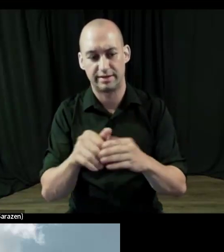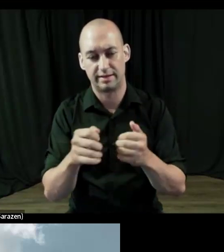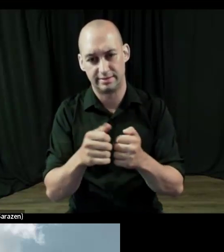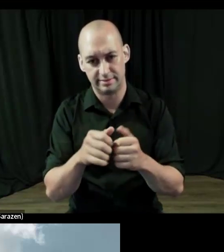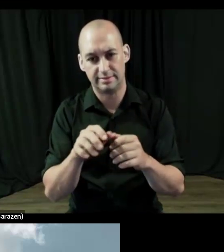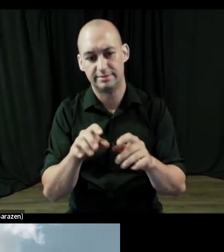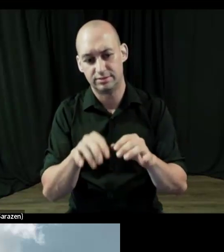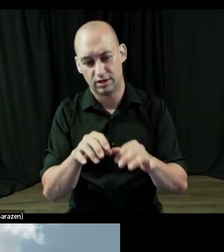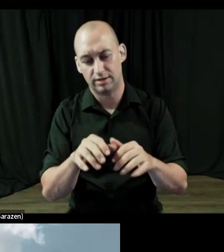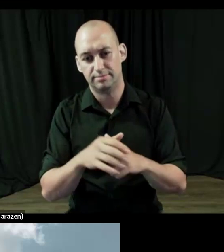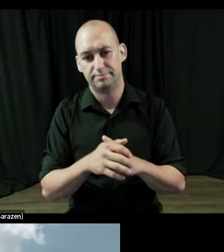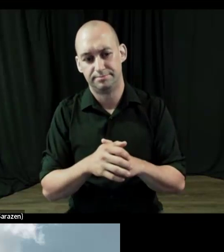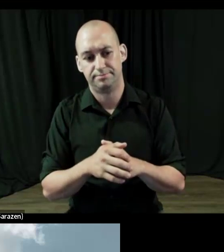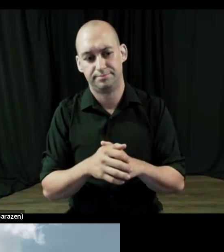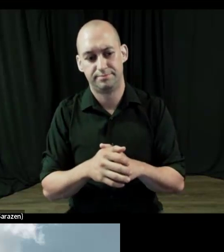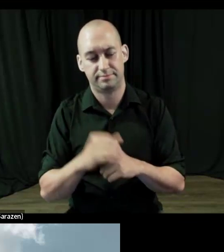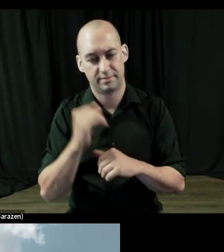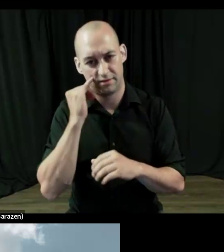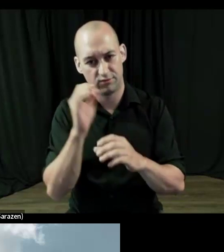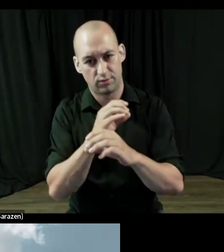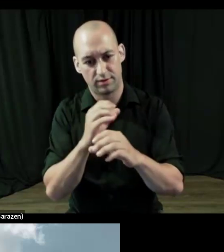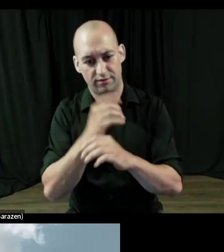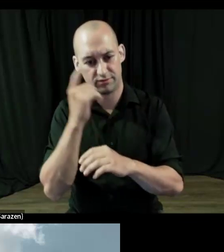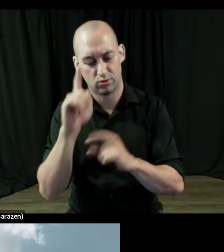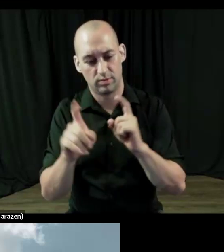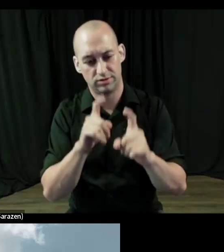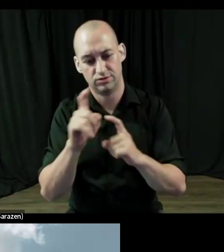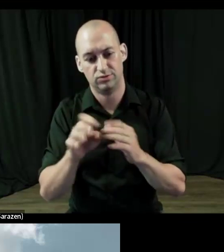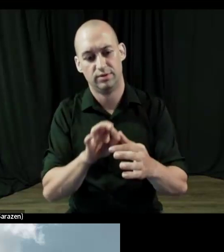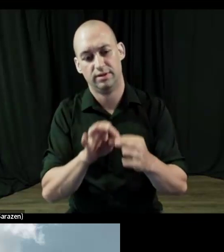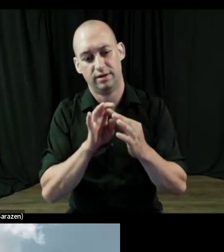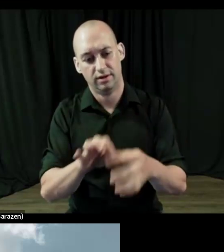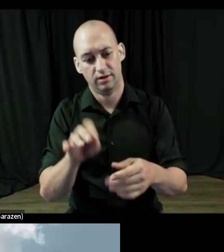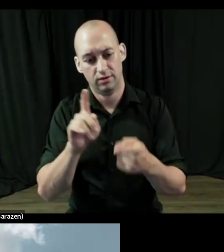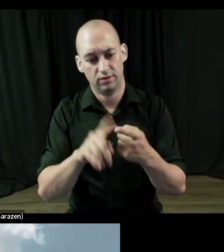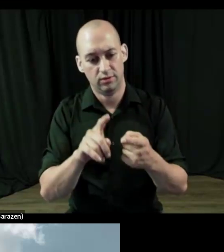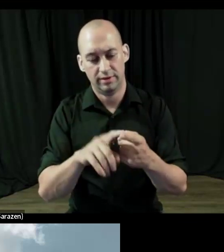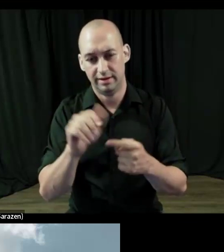So if you're looking for questions related to, there's question on the Admin Cap at 10%